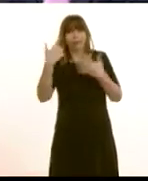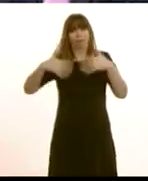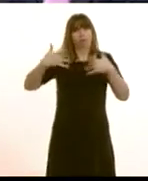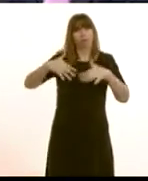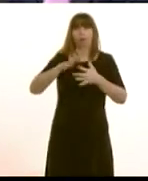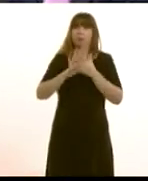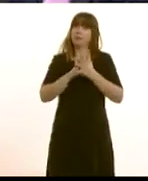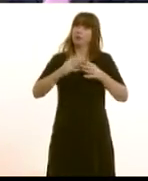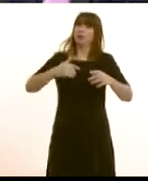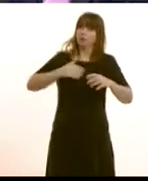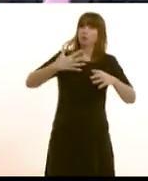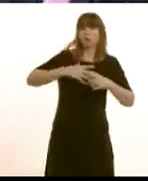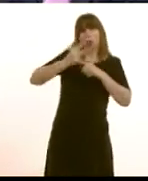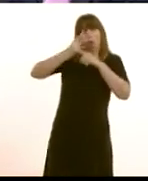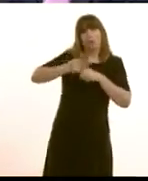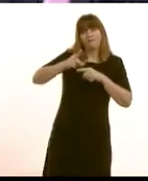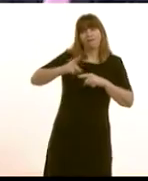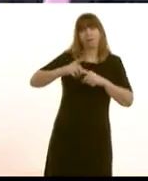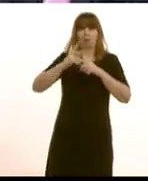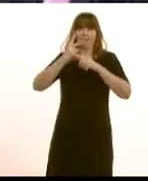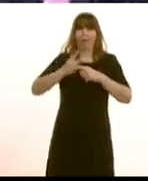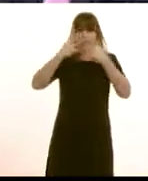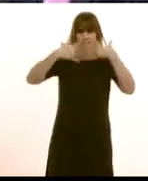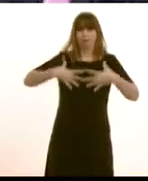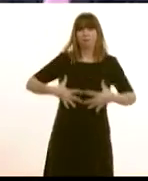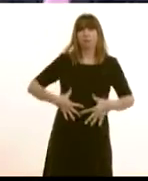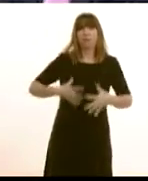eye health. Julie Morgan: 2. A wnaiff y Prif Weinidog